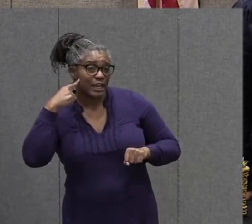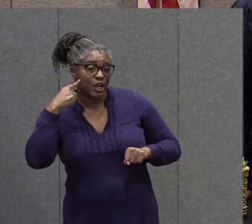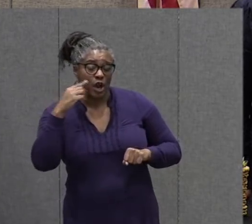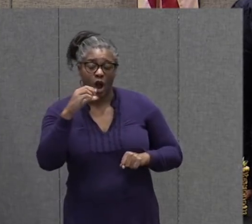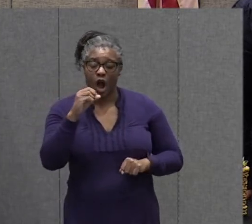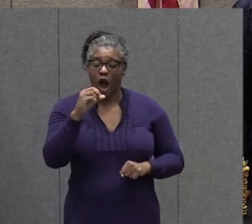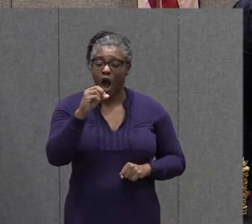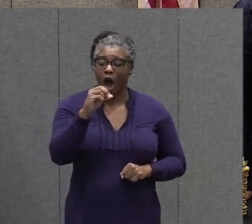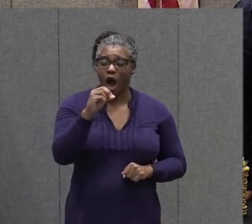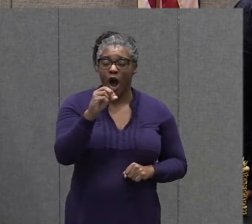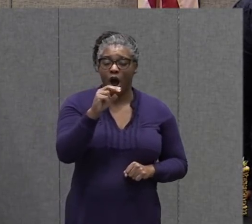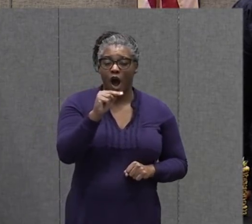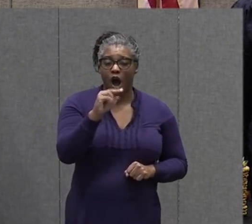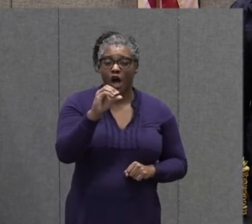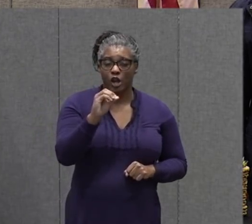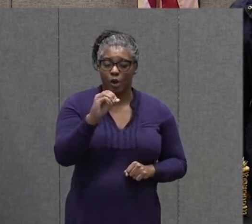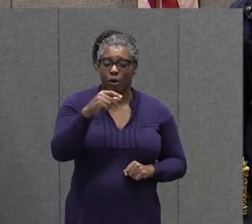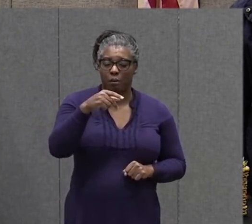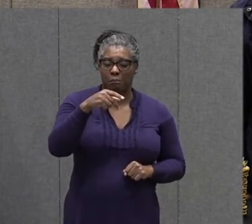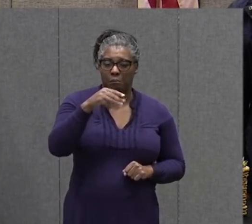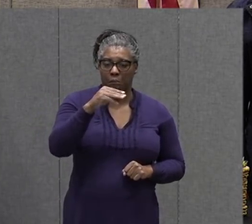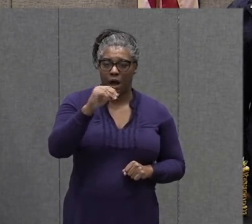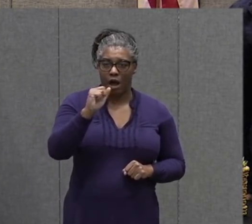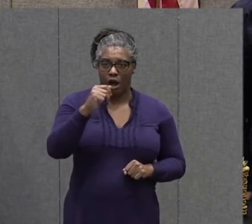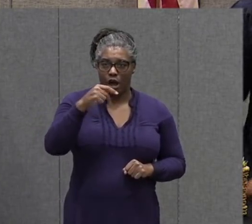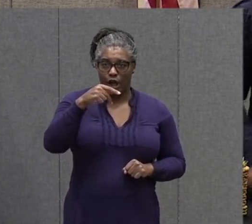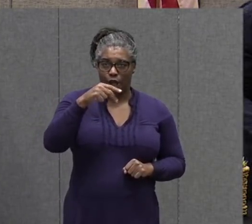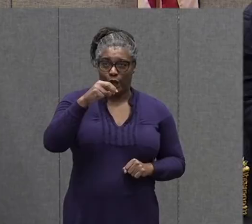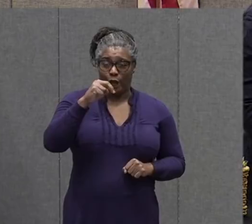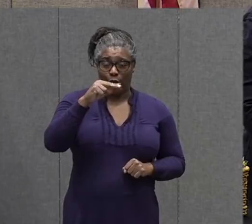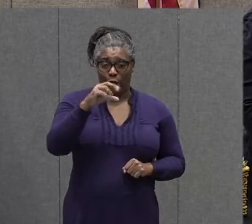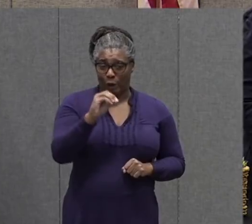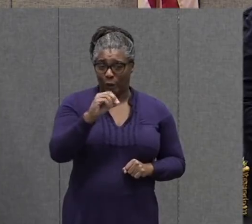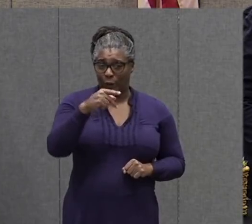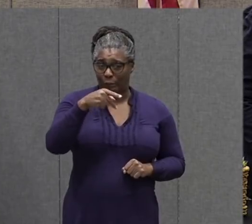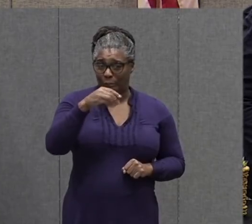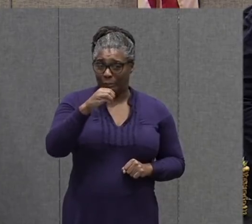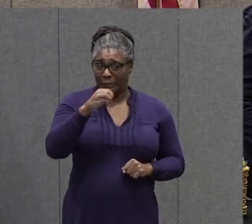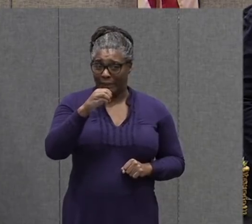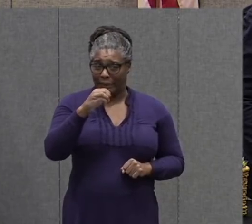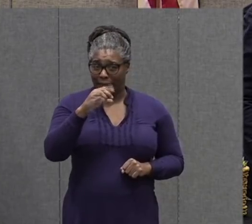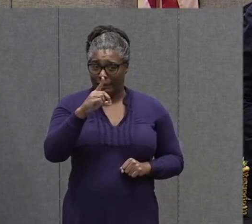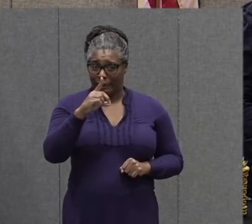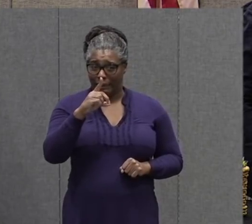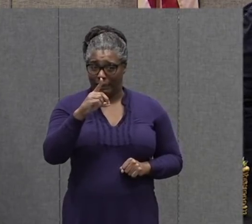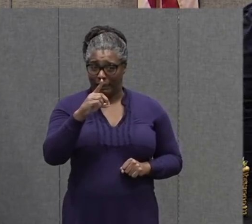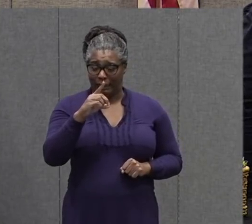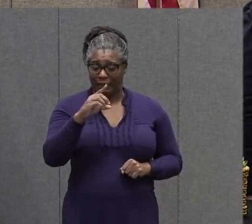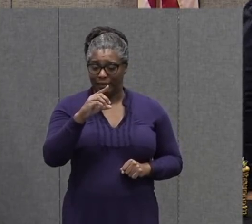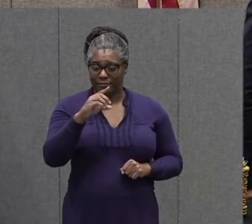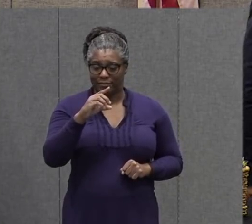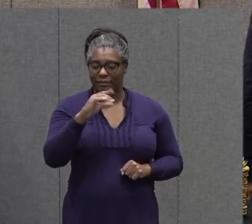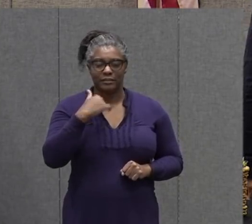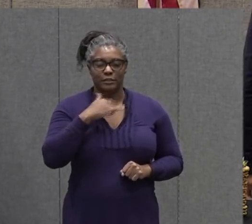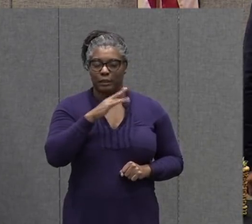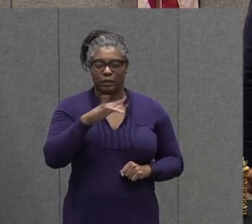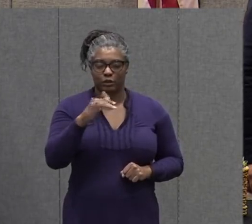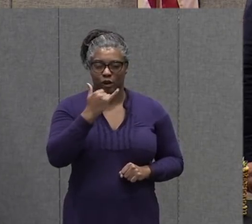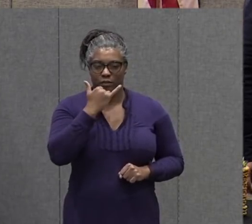[Miss Martindale] Yeah. [Miss Garcia] I sure hope that Mr. R was out there listening. These poems were just amazing. - yeah [Miss Garcia] So, I hope that when he comes up